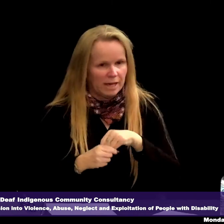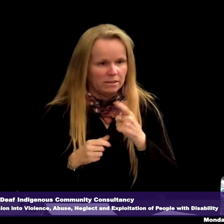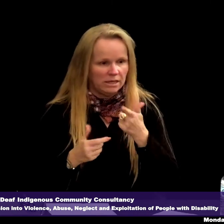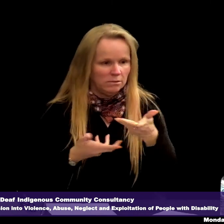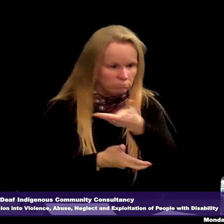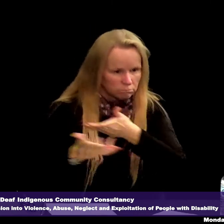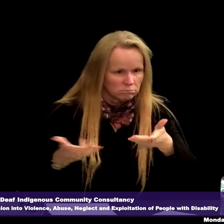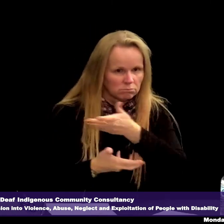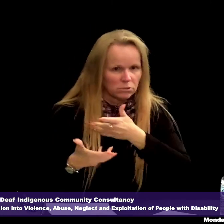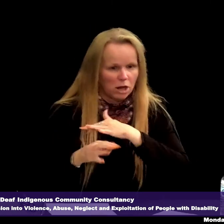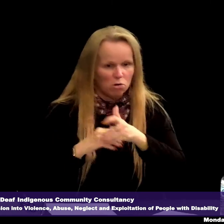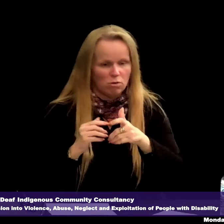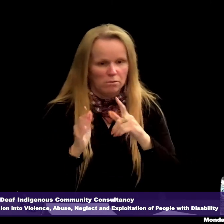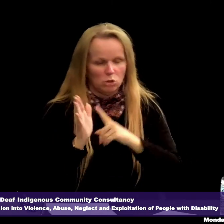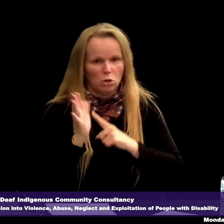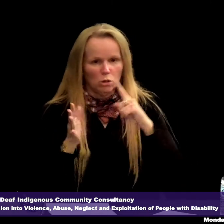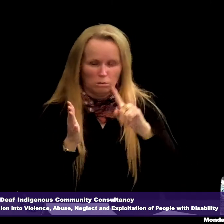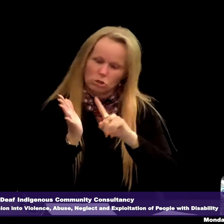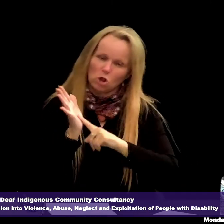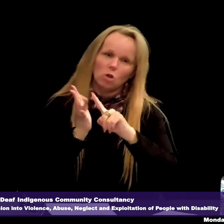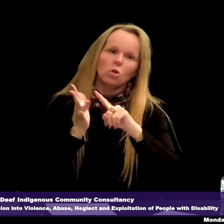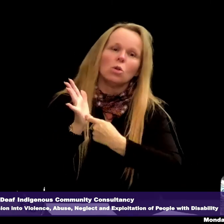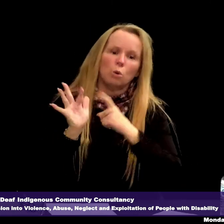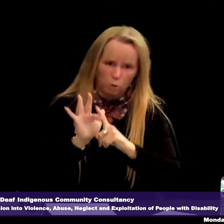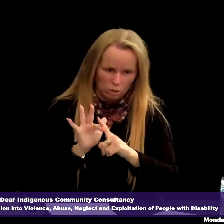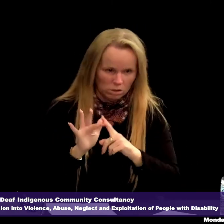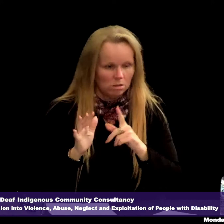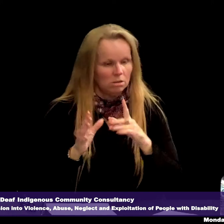They can't participate. They can't interact. They can't learn about lore.